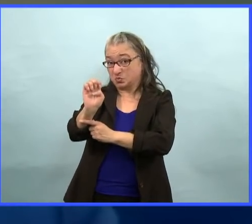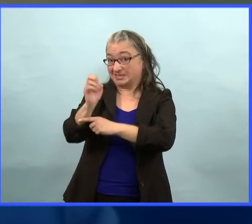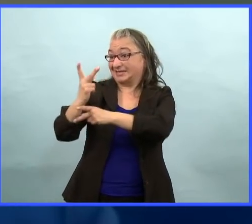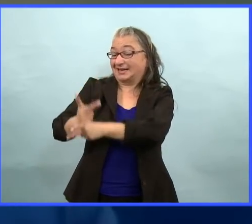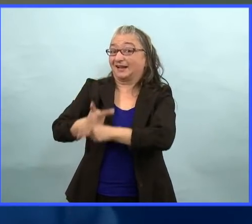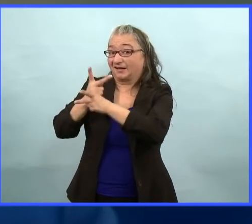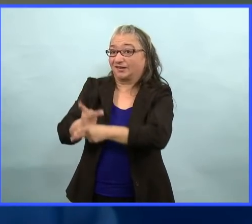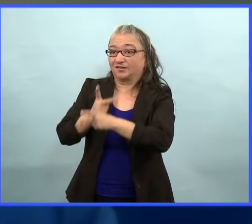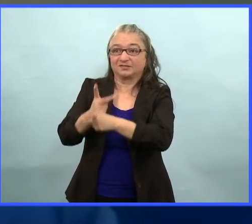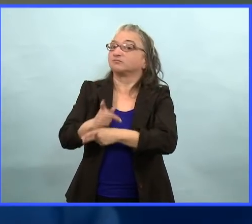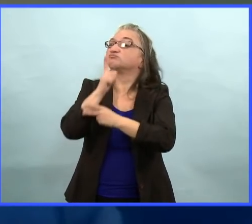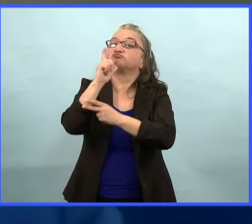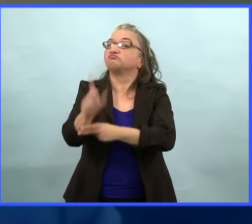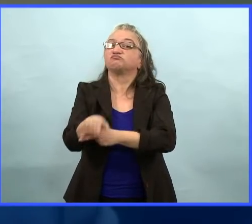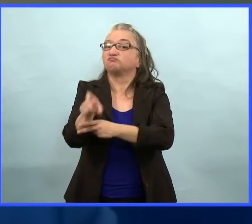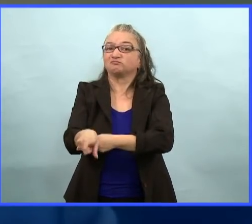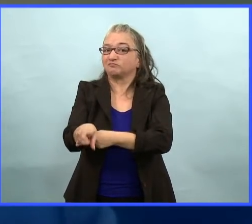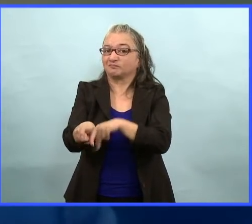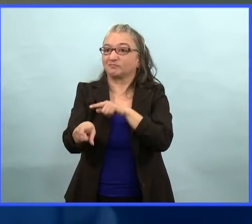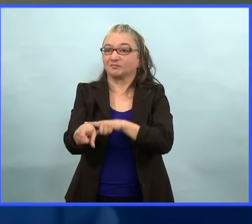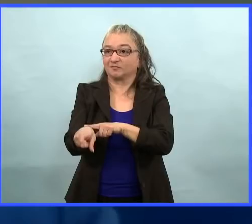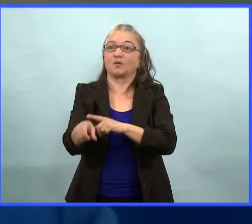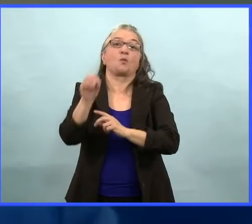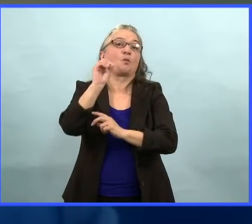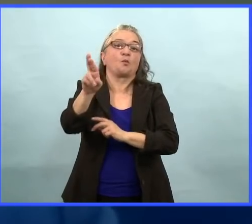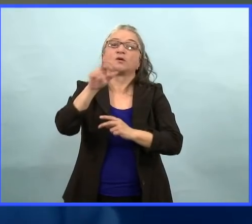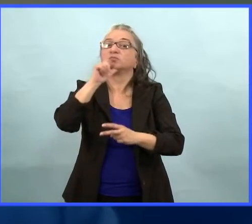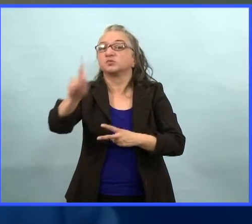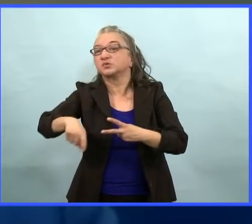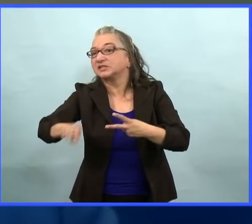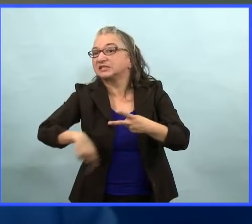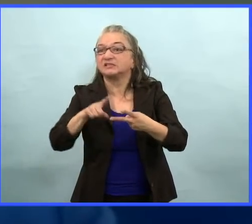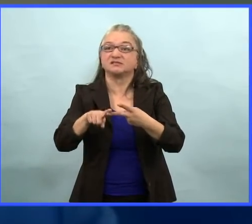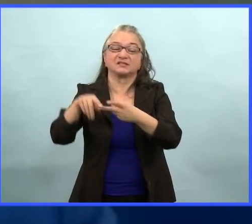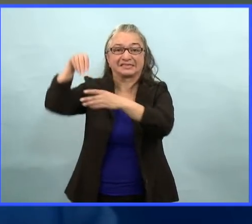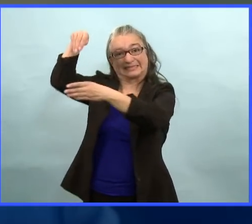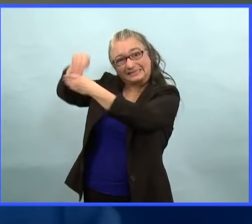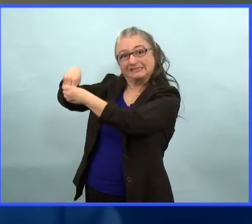cared for in a hospital environment then those patients would be identified as